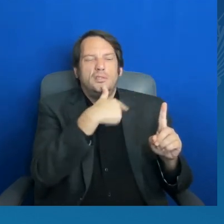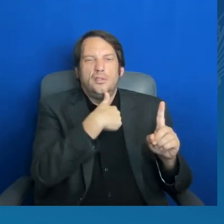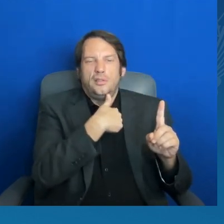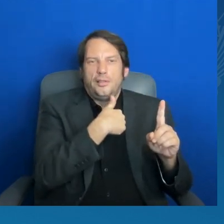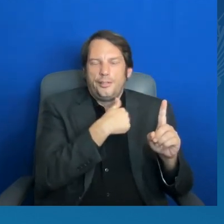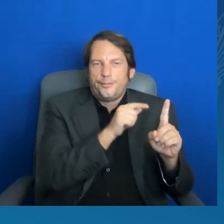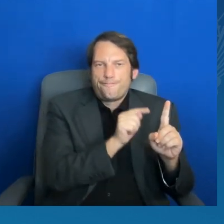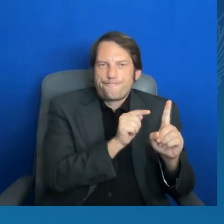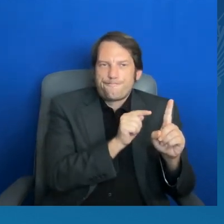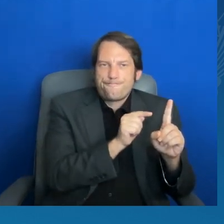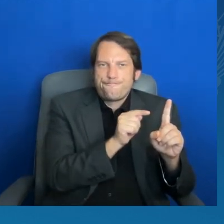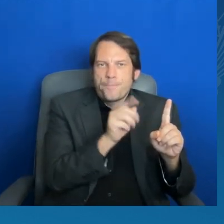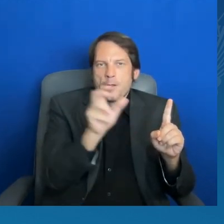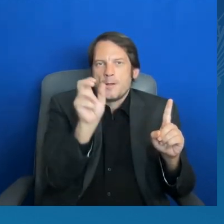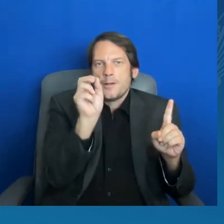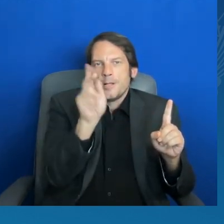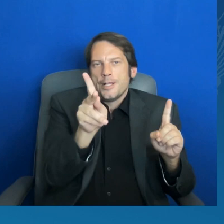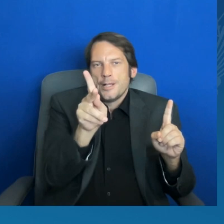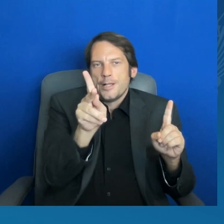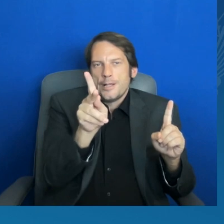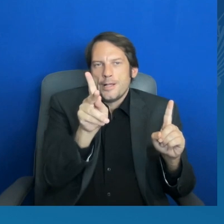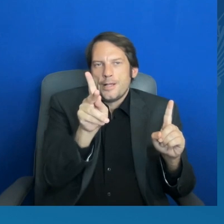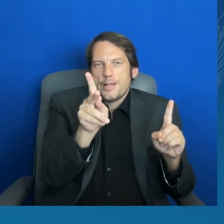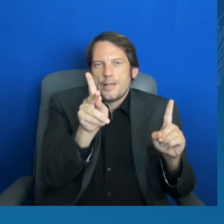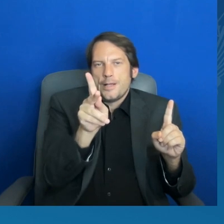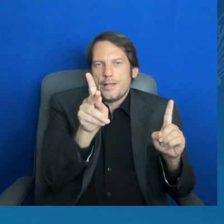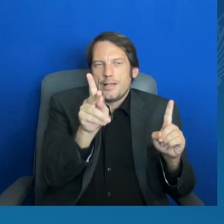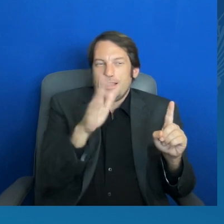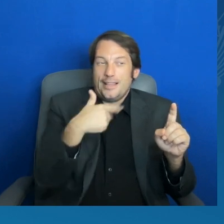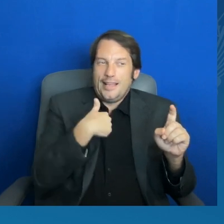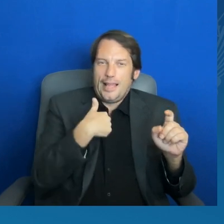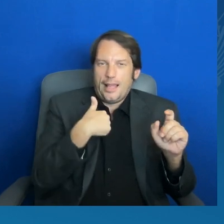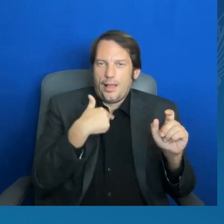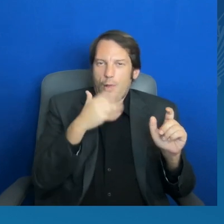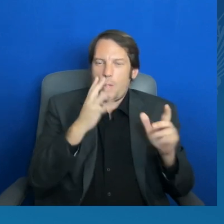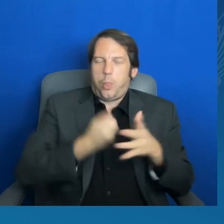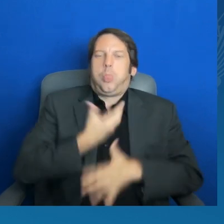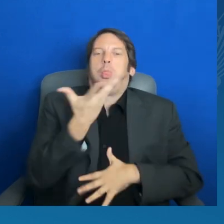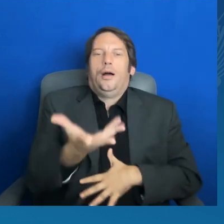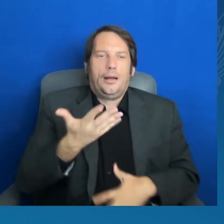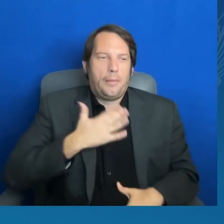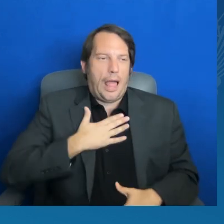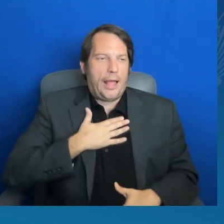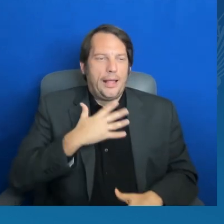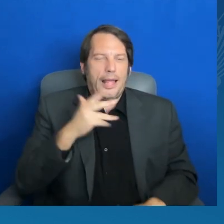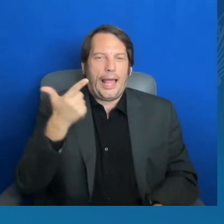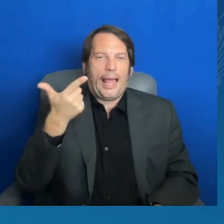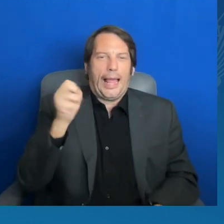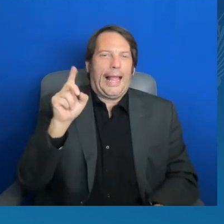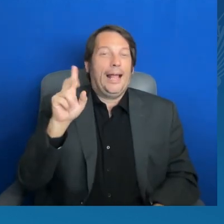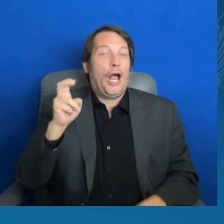I love Venn diagrams. So, I -- those three circles -- sometimes there's more -- and you --